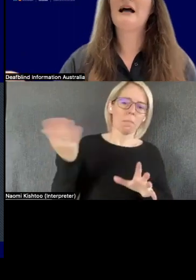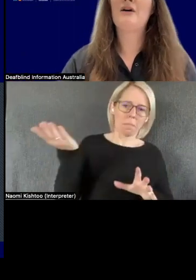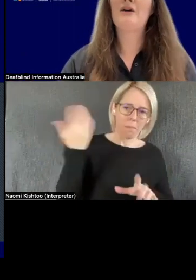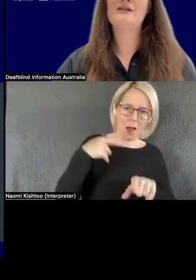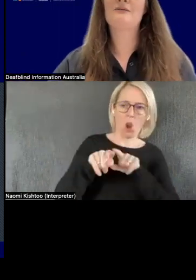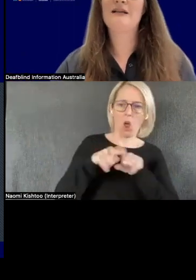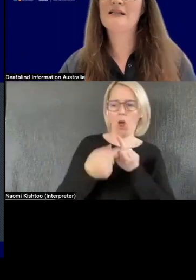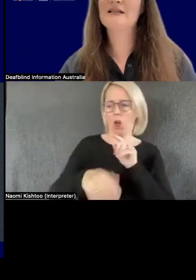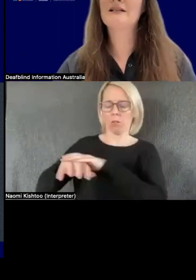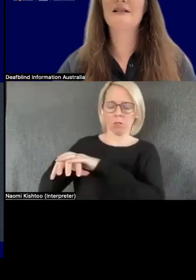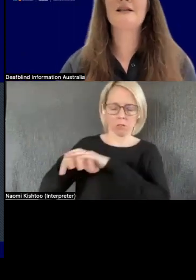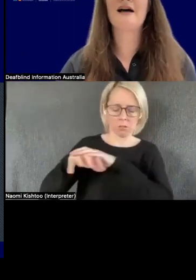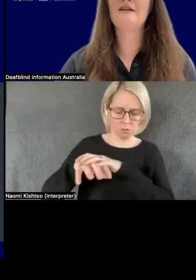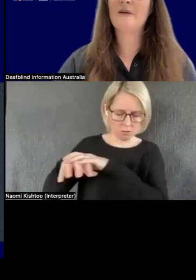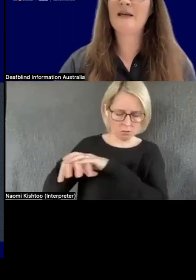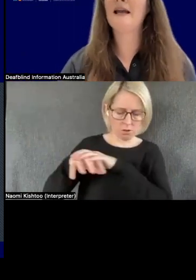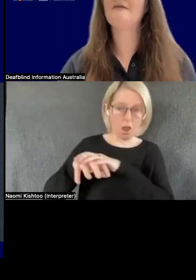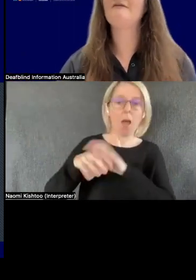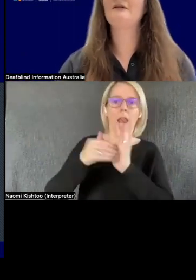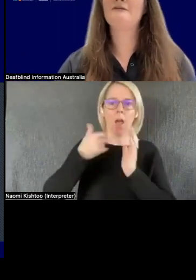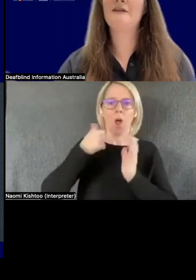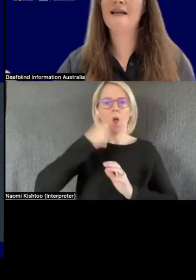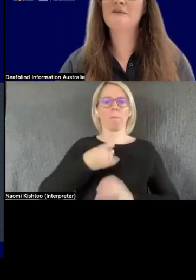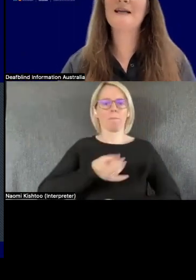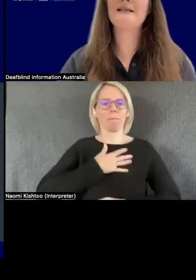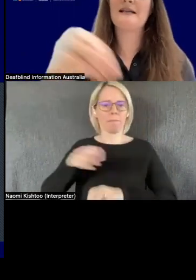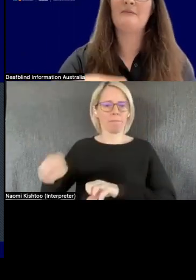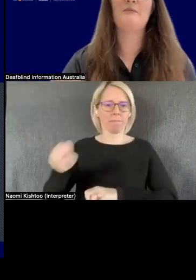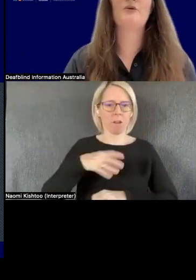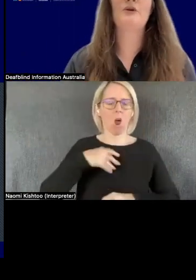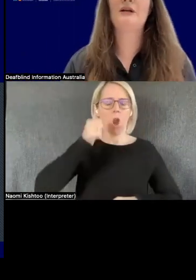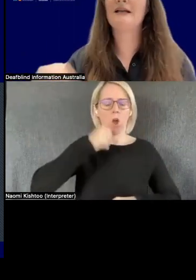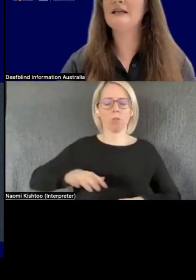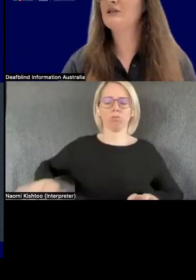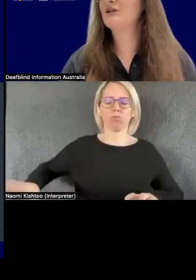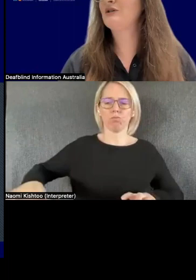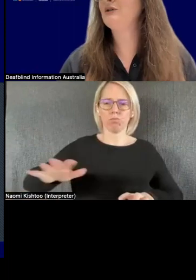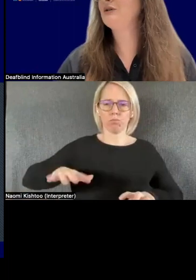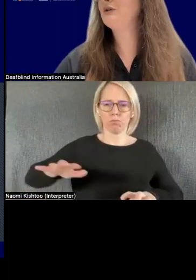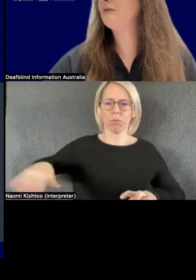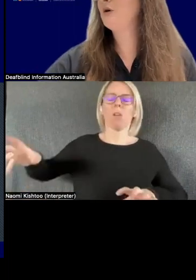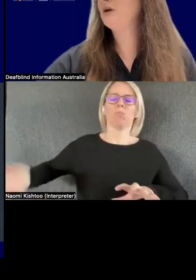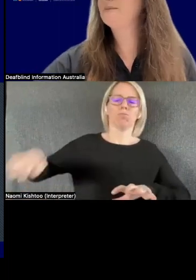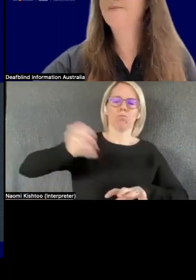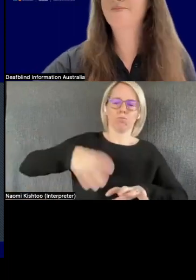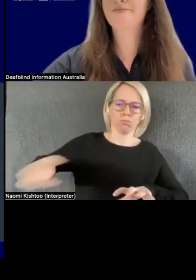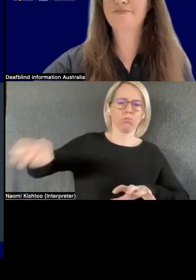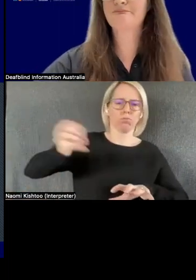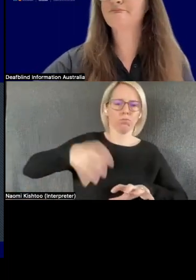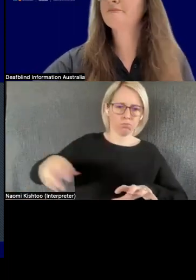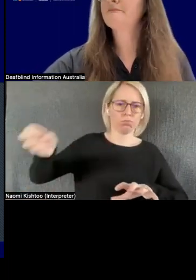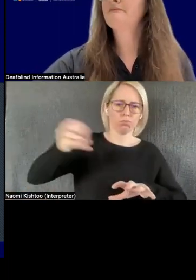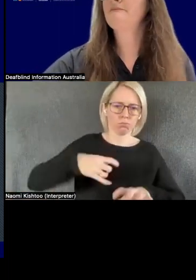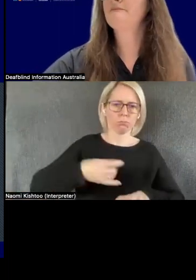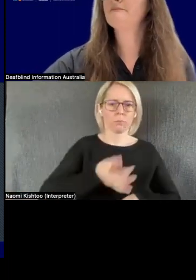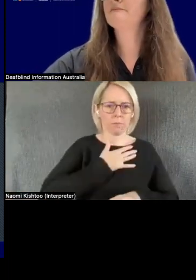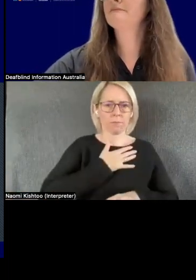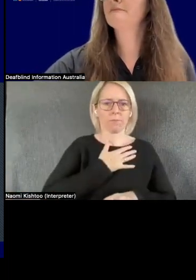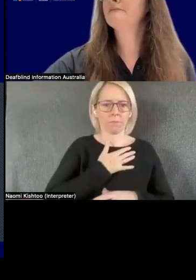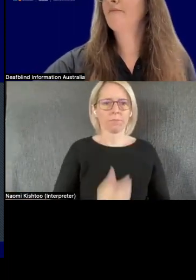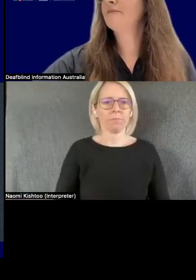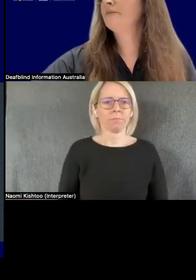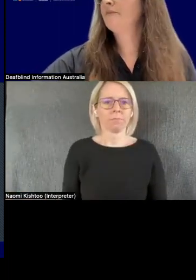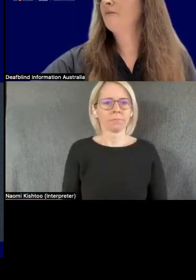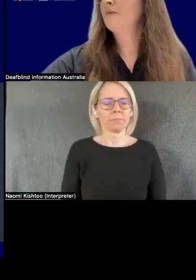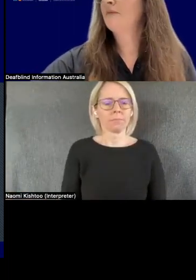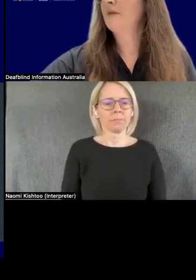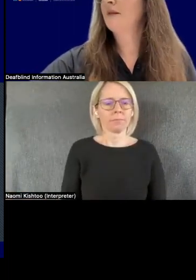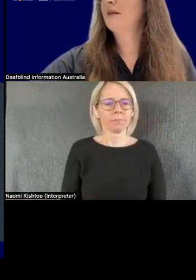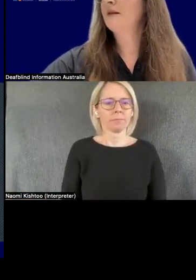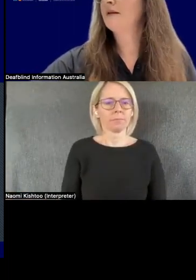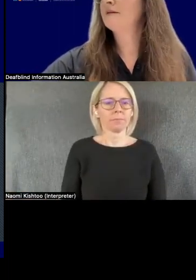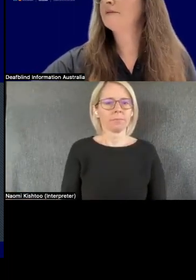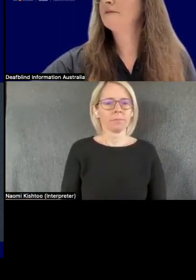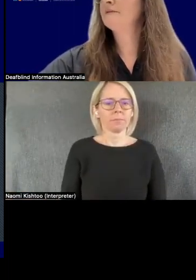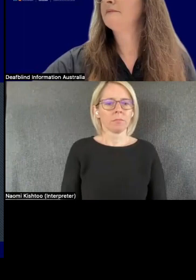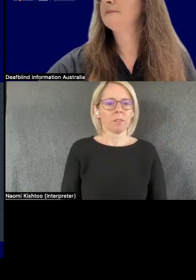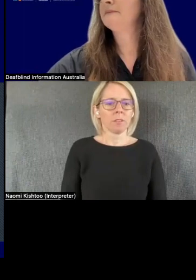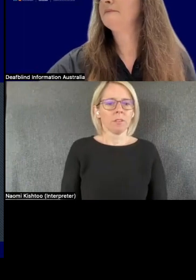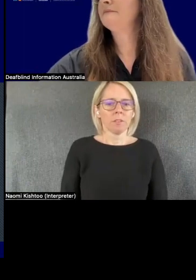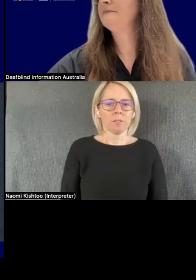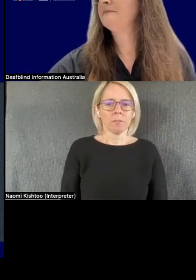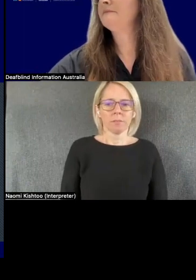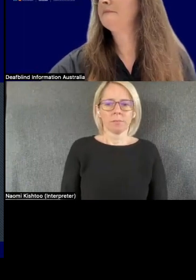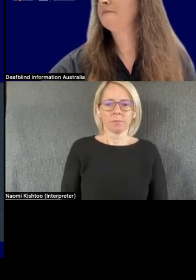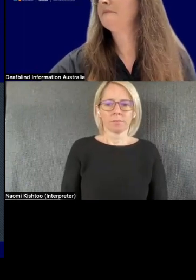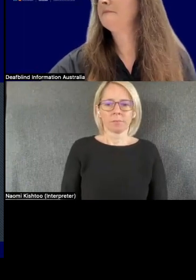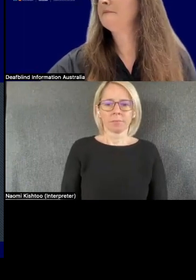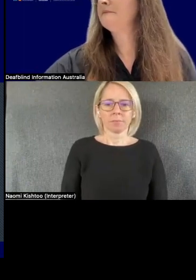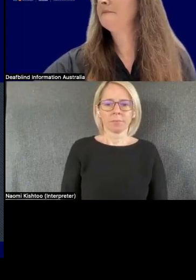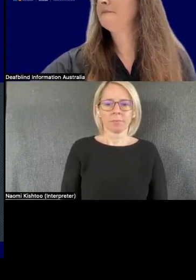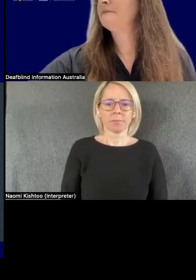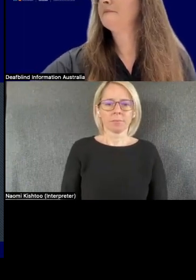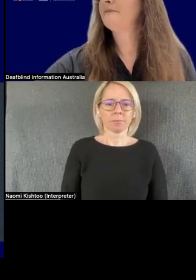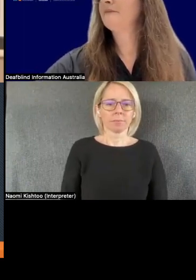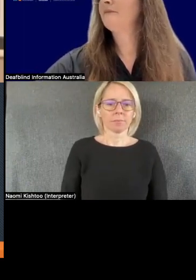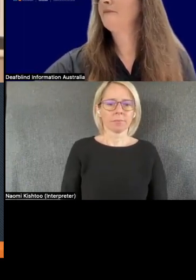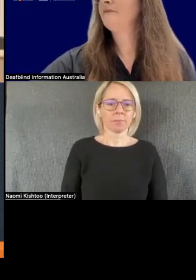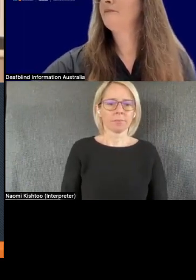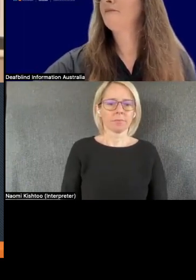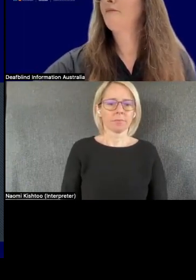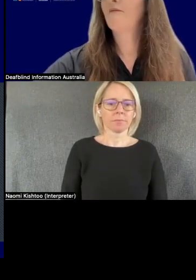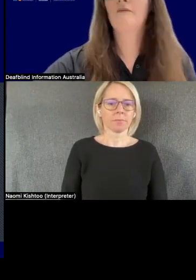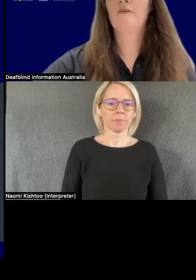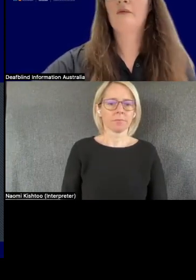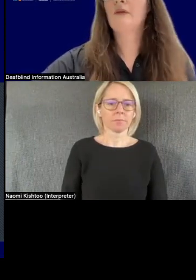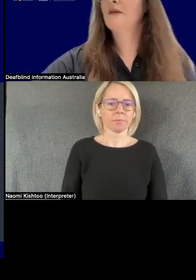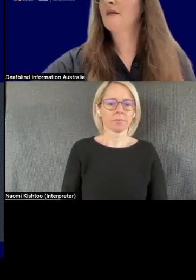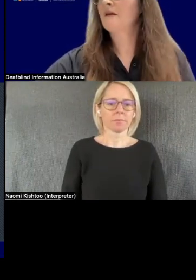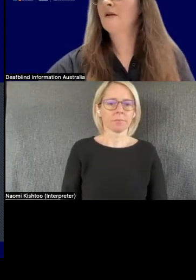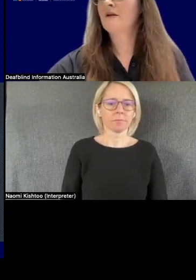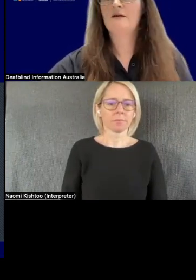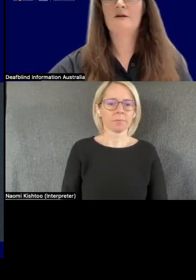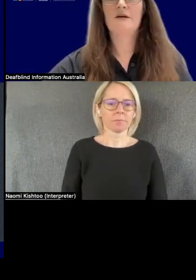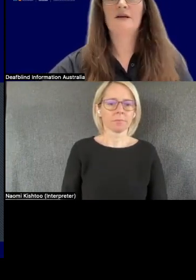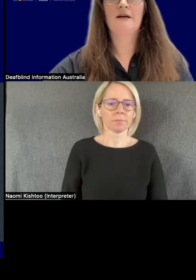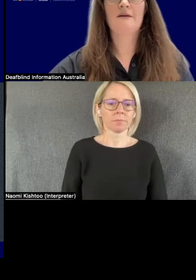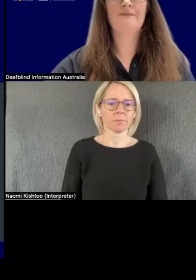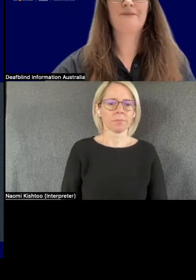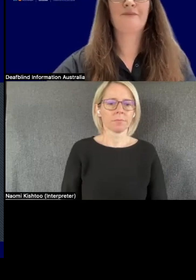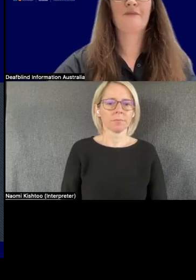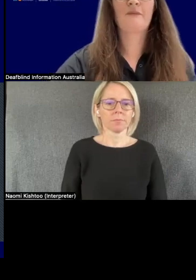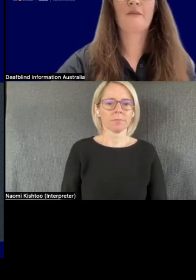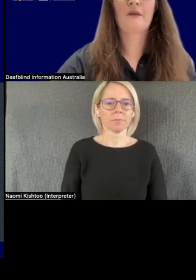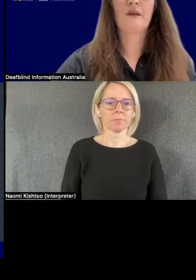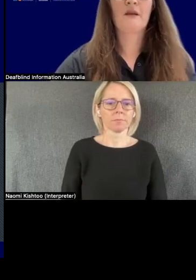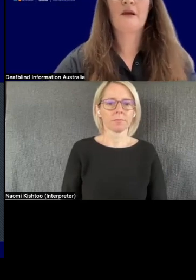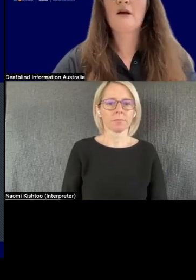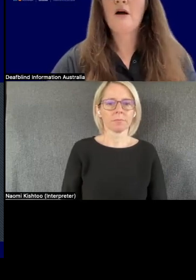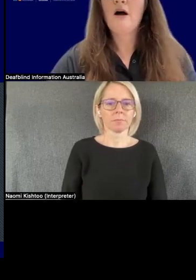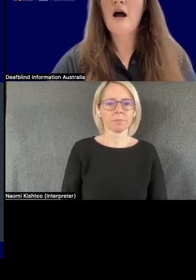I know to reach to the side of me and feel for each piece and put it into the pot”.